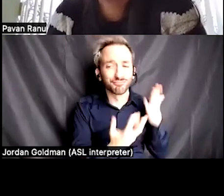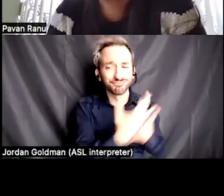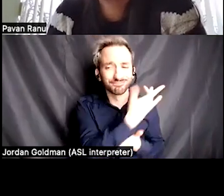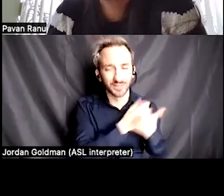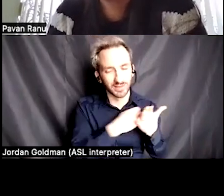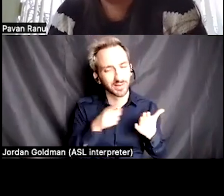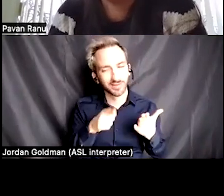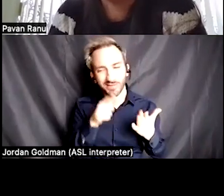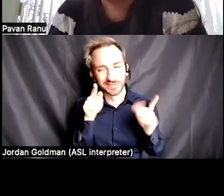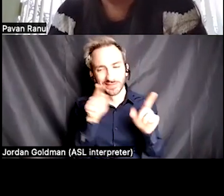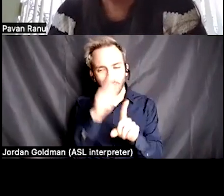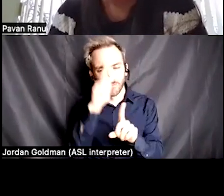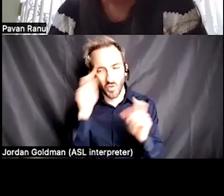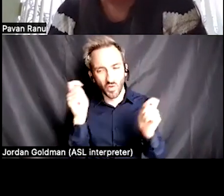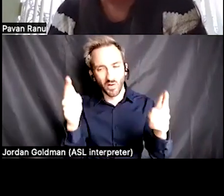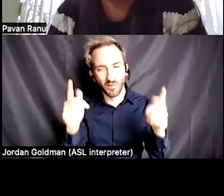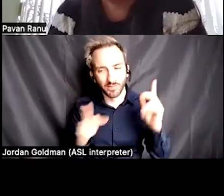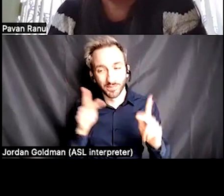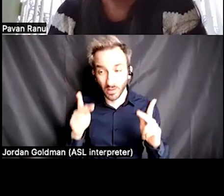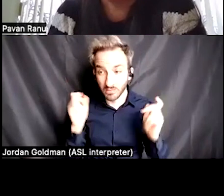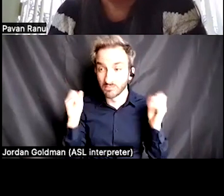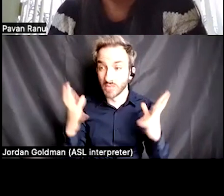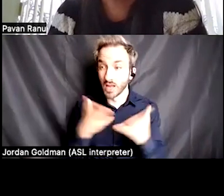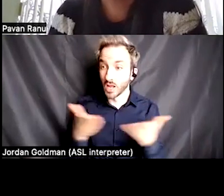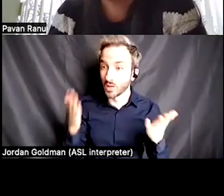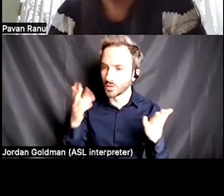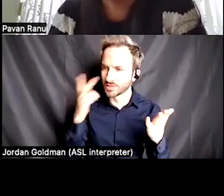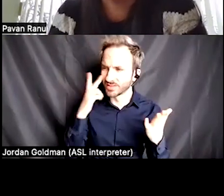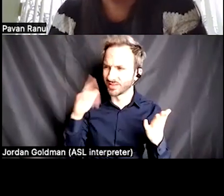everyone. And the thing is, a lot of people will see it as clutter, but for you it's about